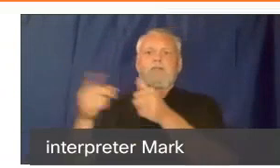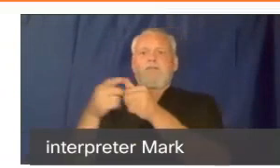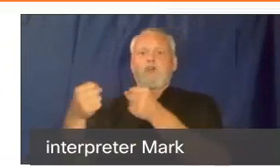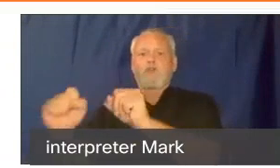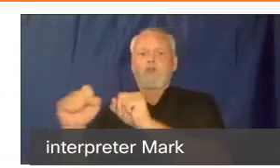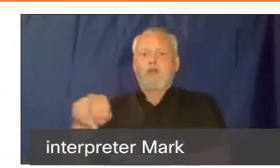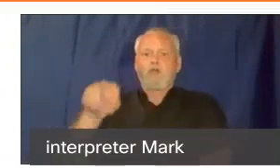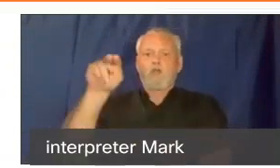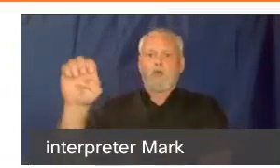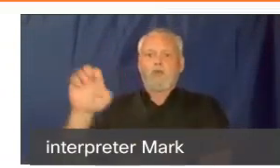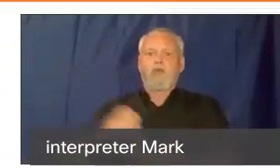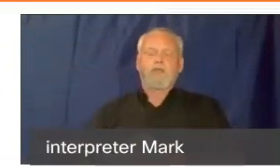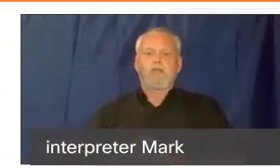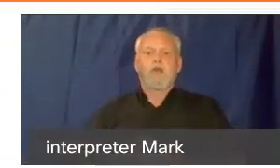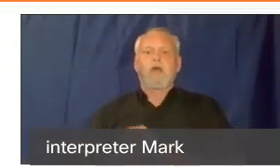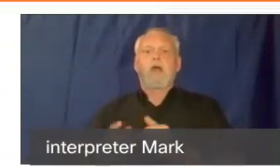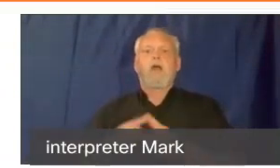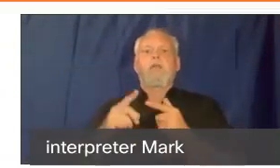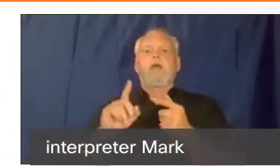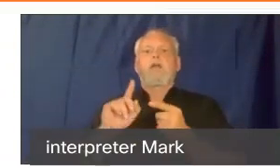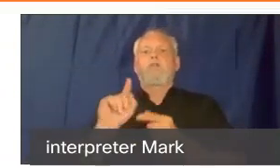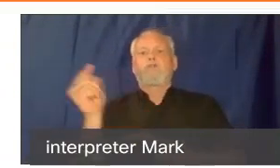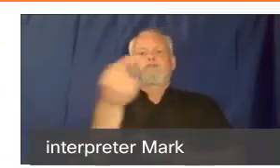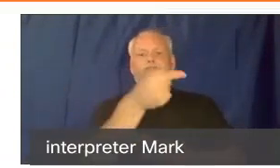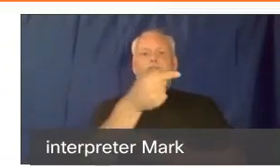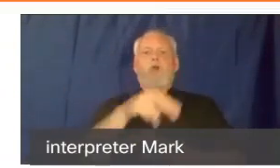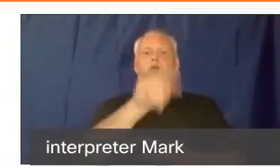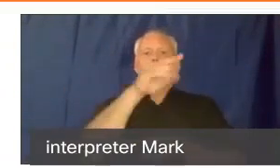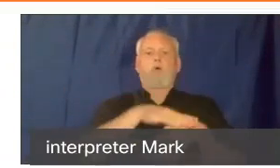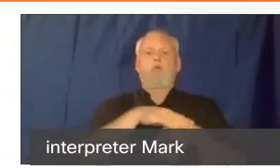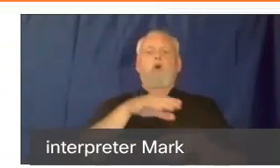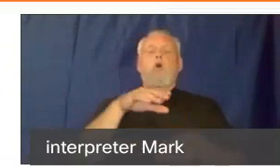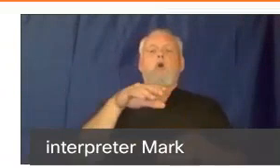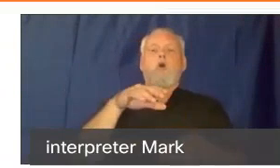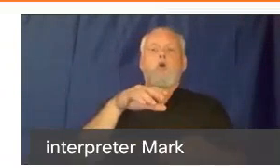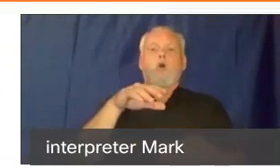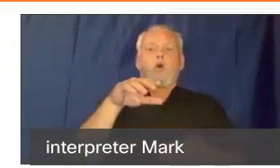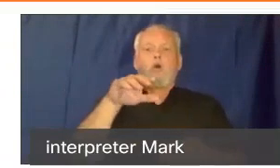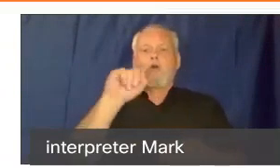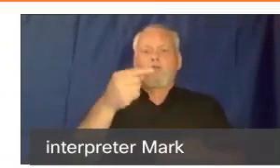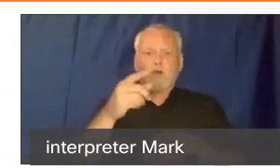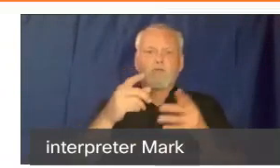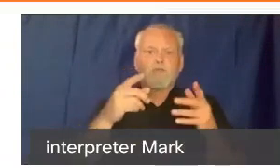And then it will turn north onto 1st street where bicyclist we'll share the road with vehicles and pedestrians will use sidewalks.